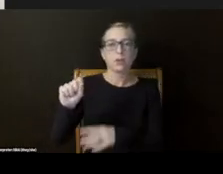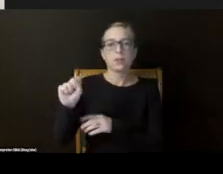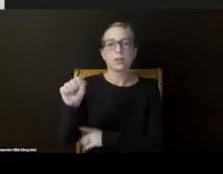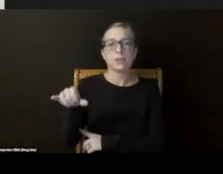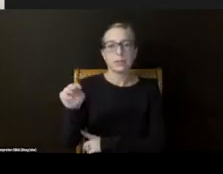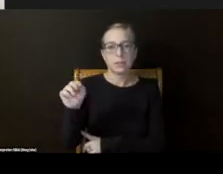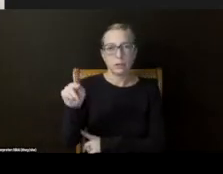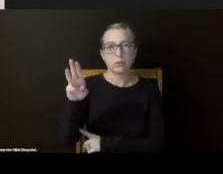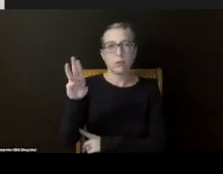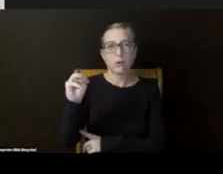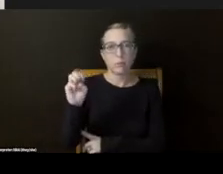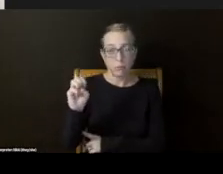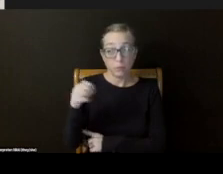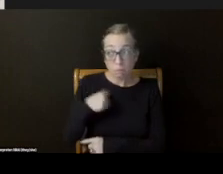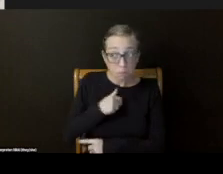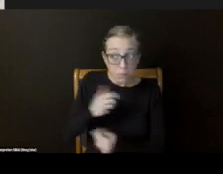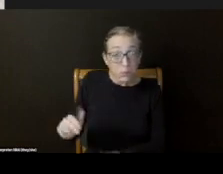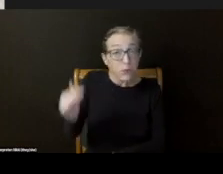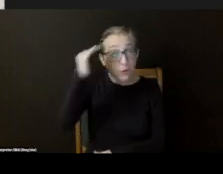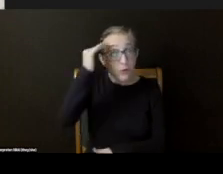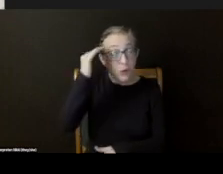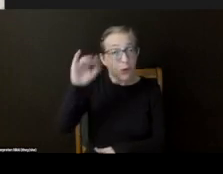We welcome you to come up to say hi.